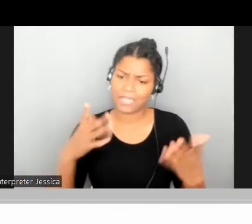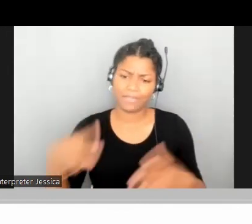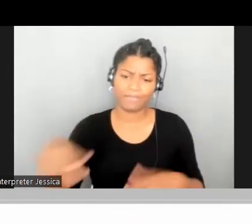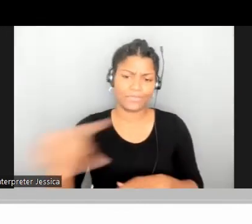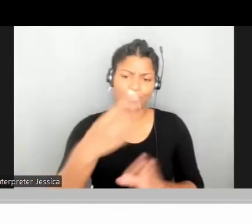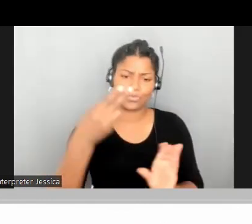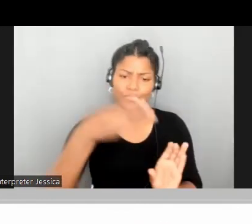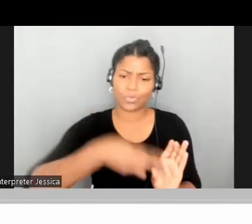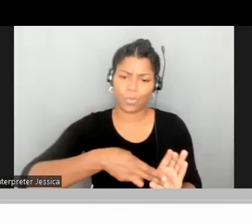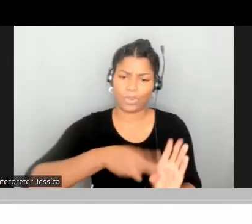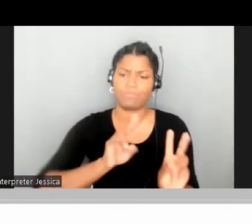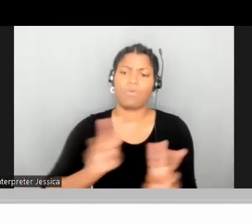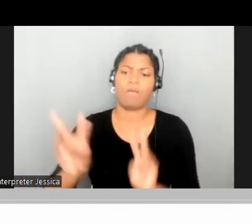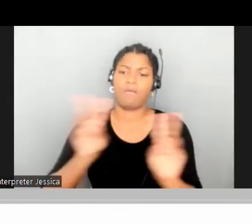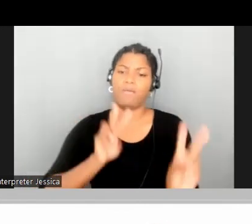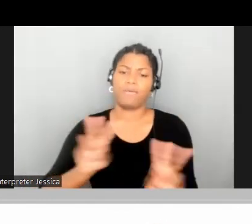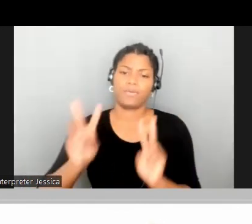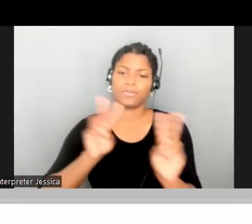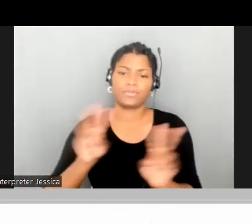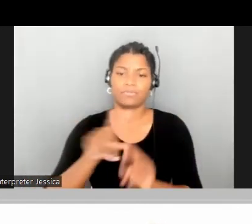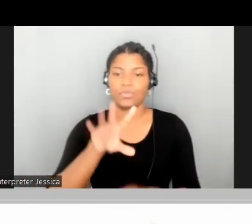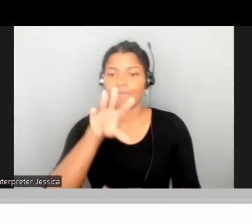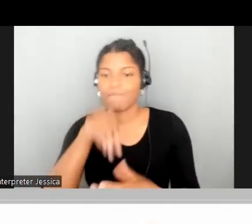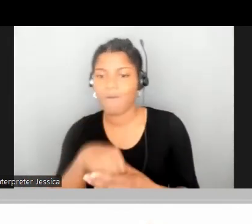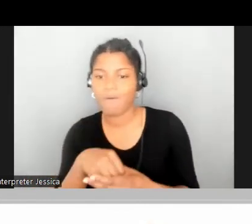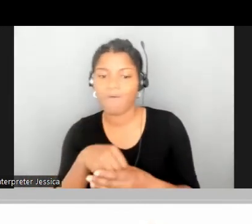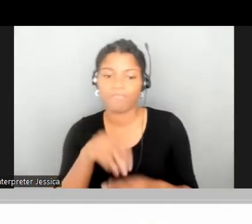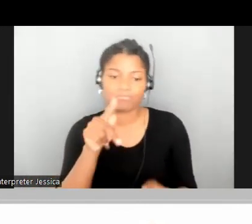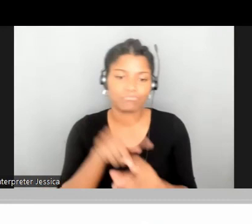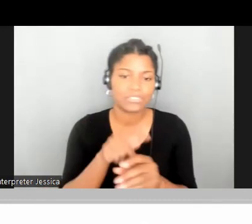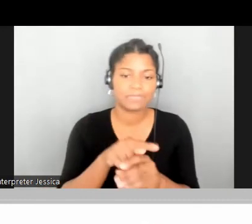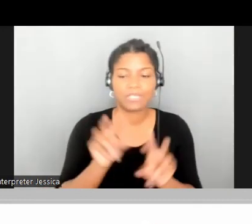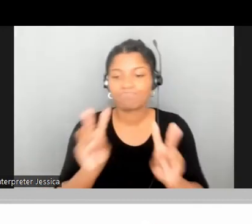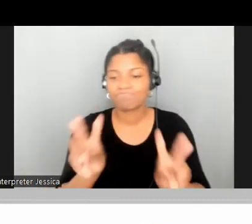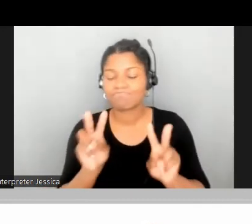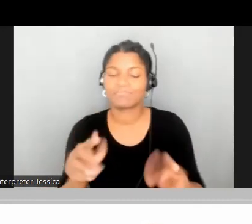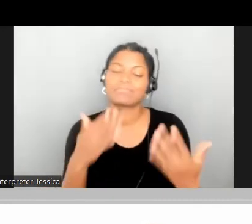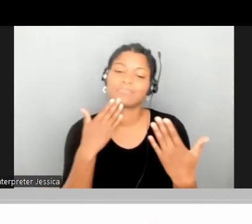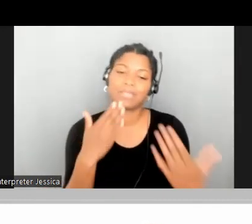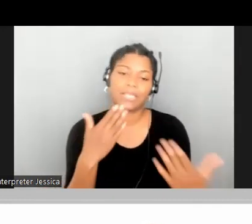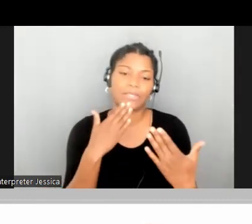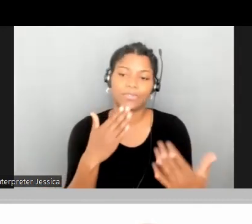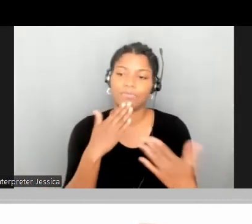It is the participation, the information we share ourselves that strengthens our opportunities